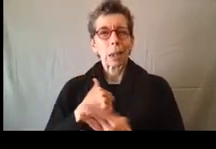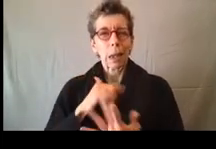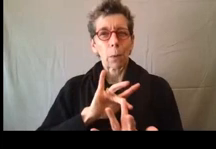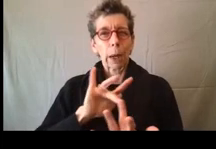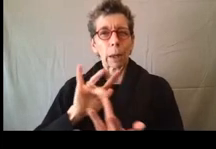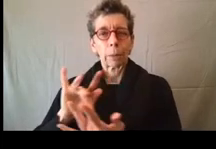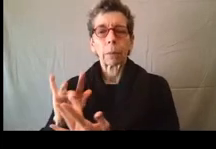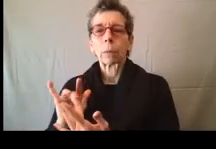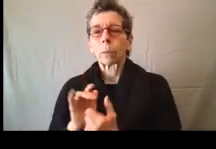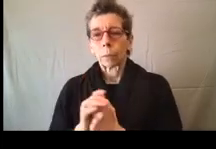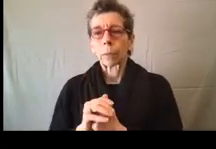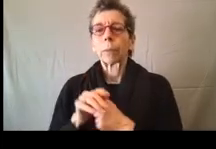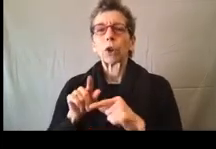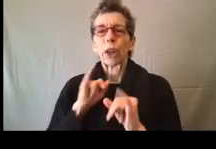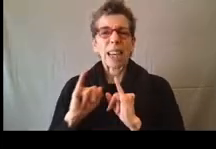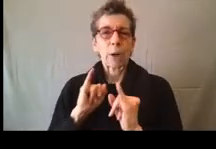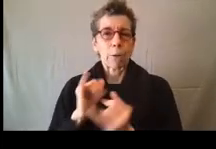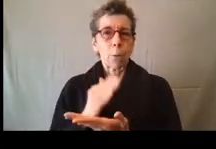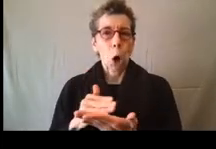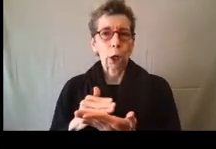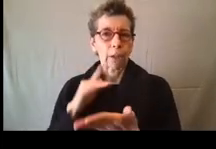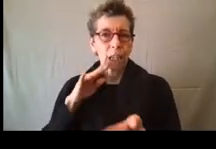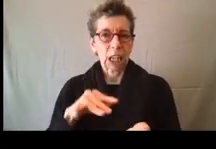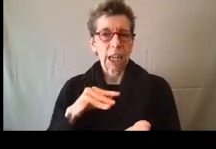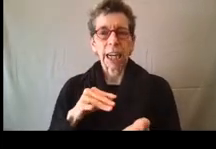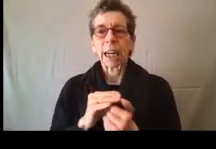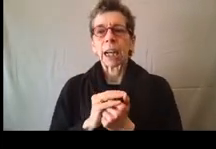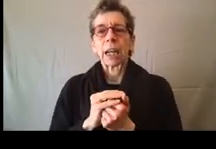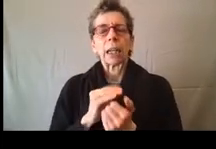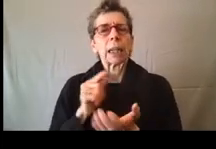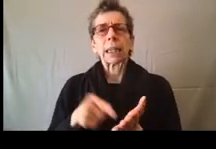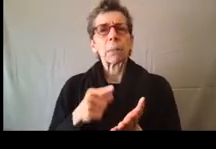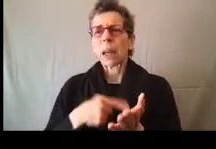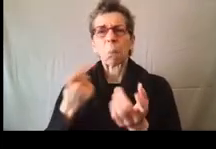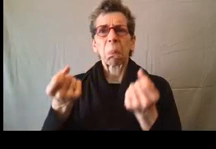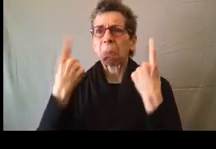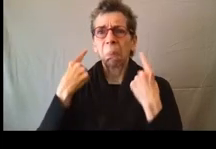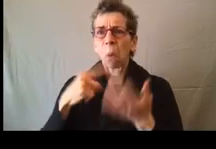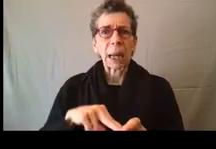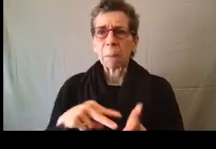portion of the study, they already understand what we meant when we asked them about the